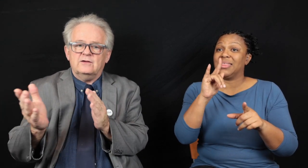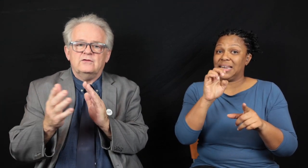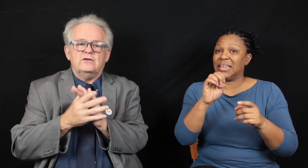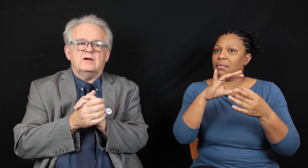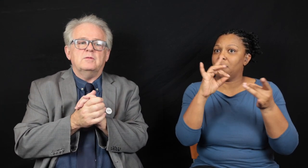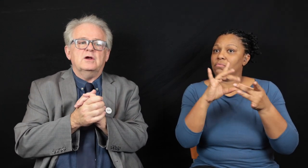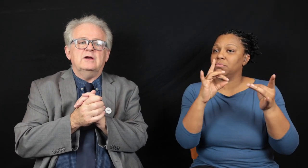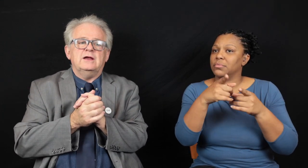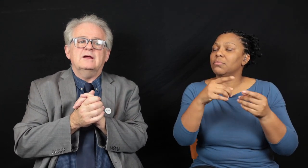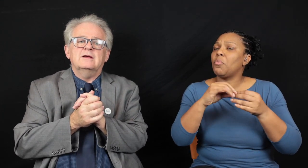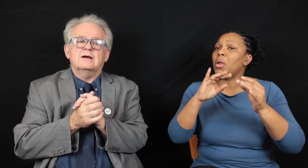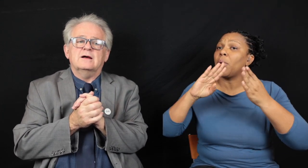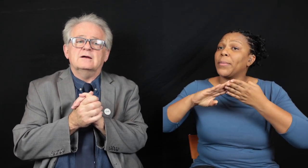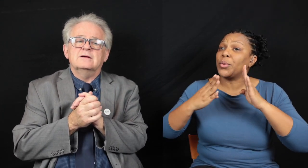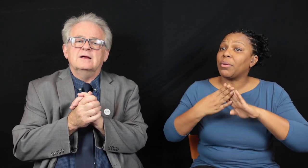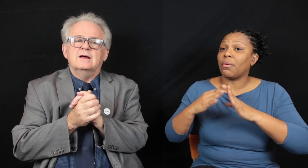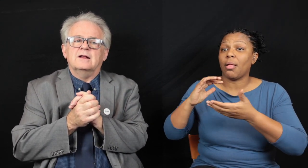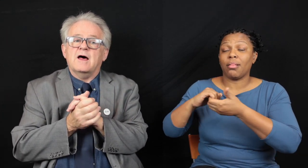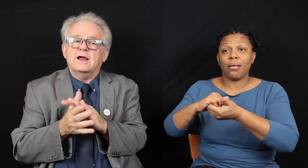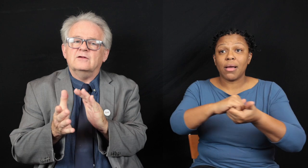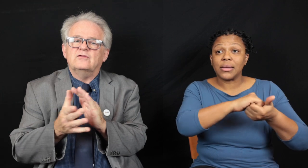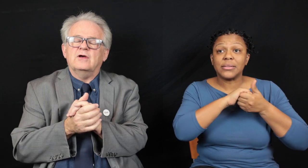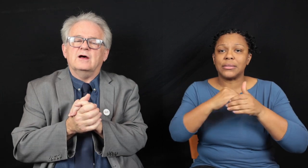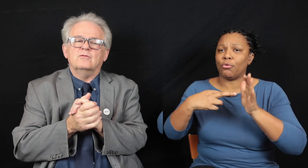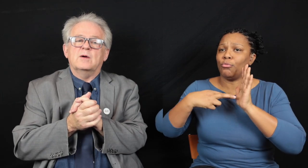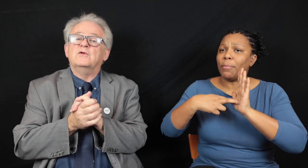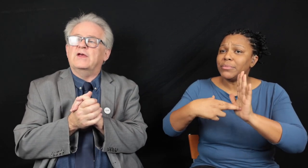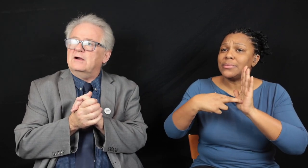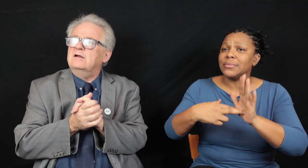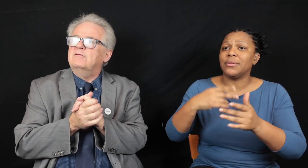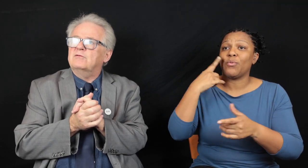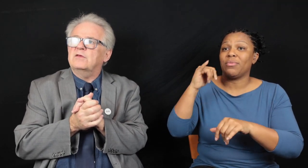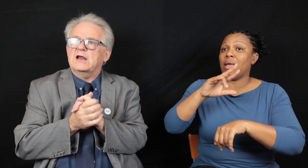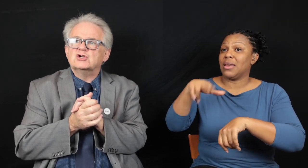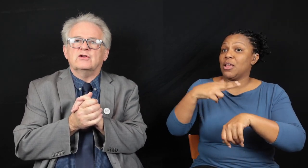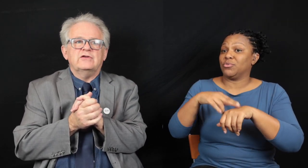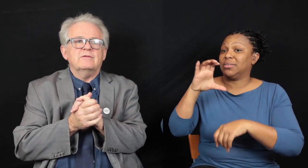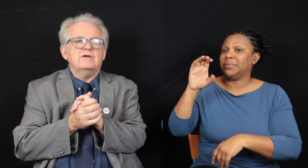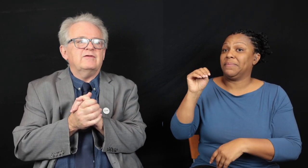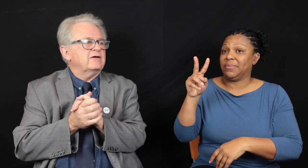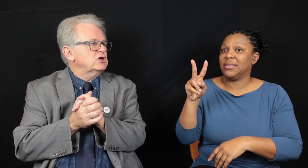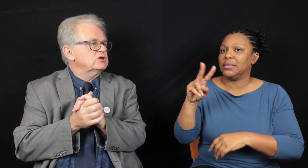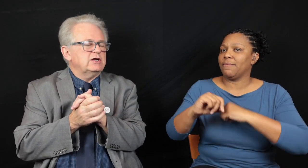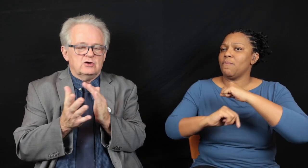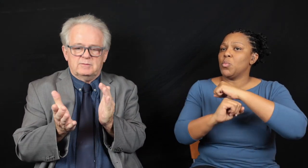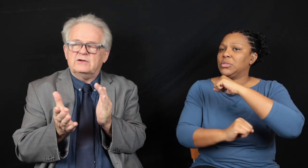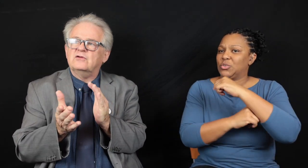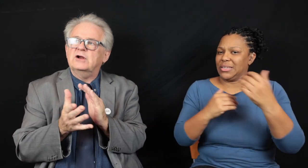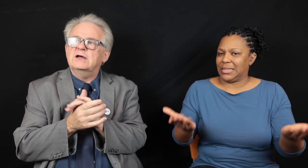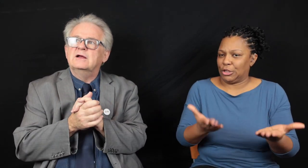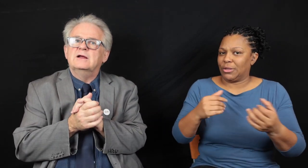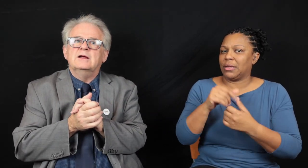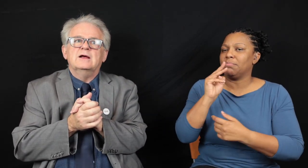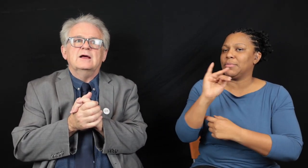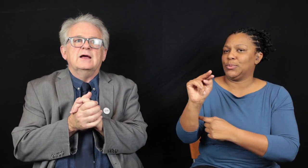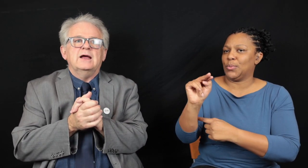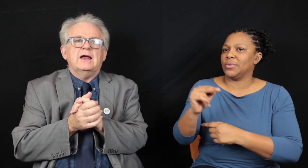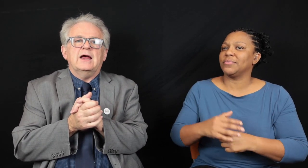the community alliance representative for the National CMV Foundation here in Minnesota.